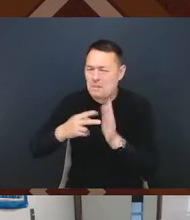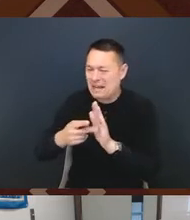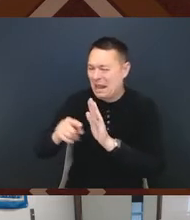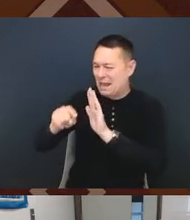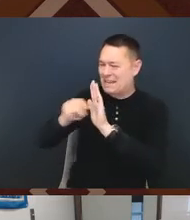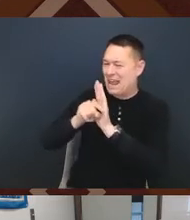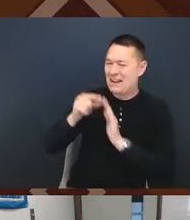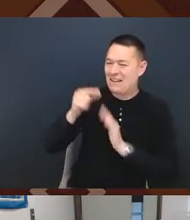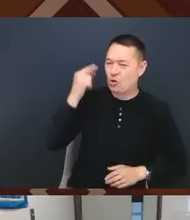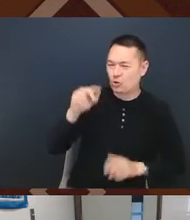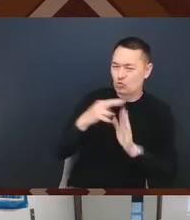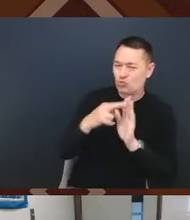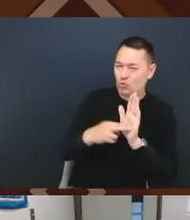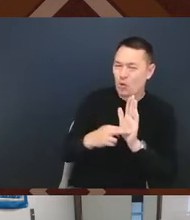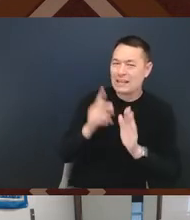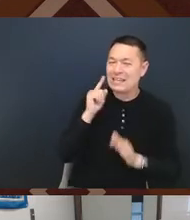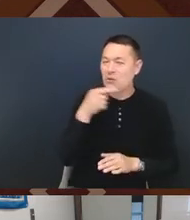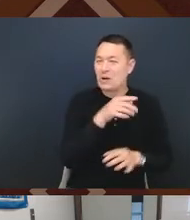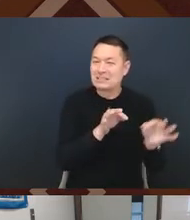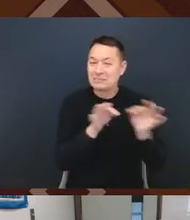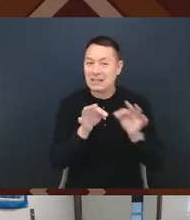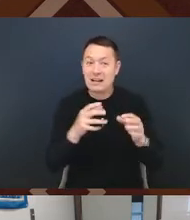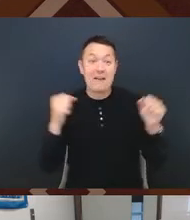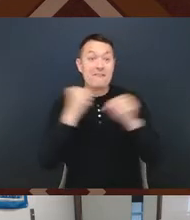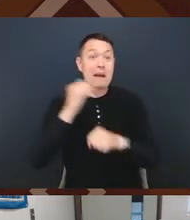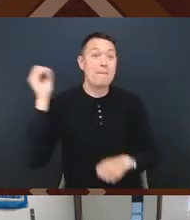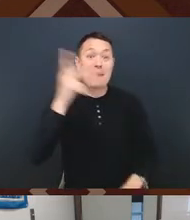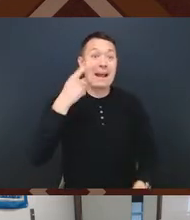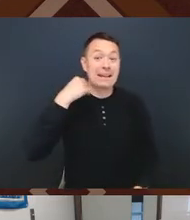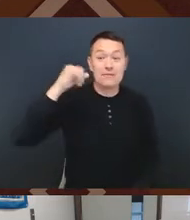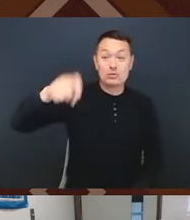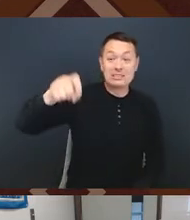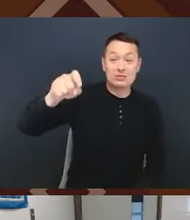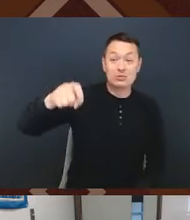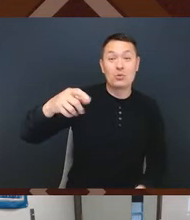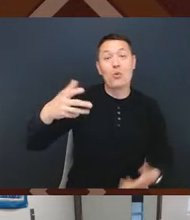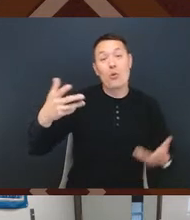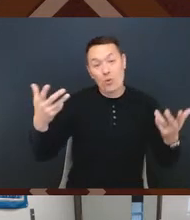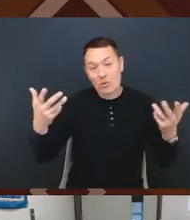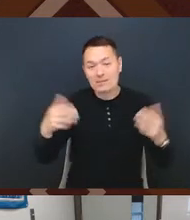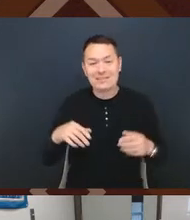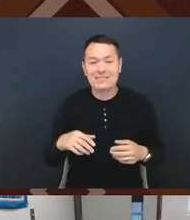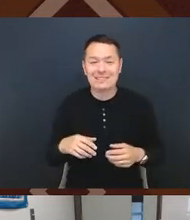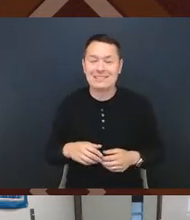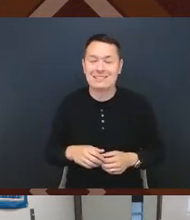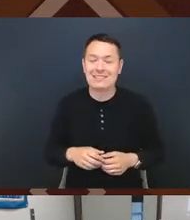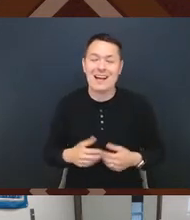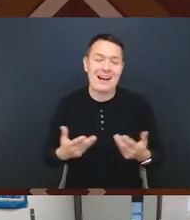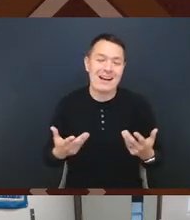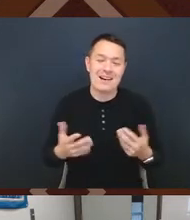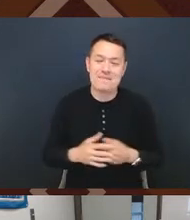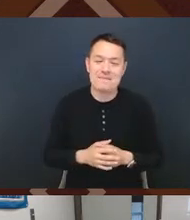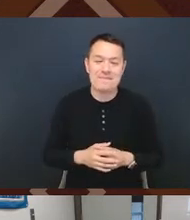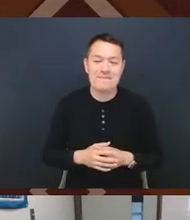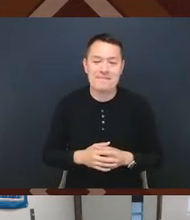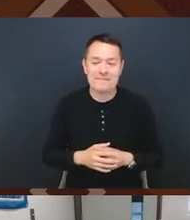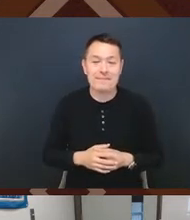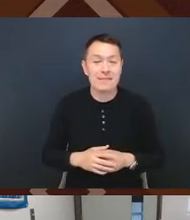And second, fight back if you need to read. It's again, one of these things that and it's OK to fight back.